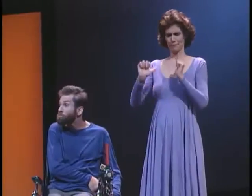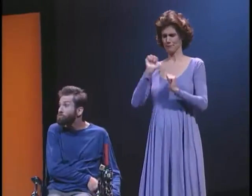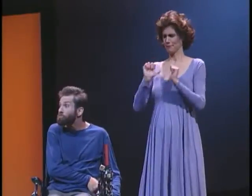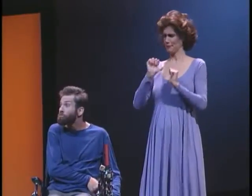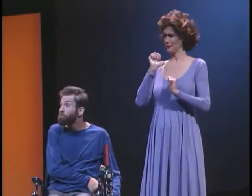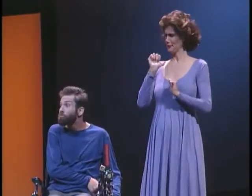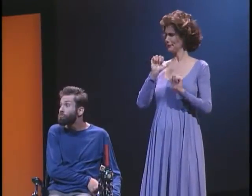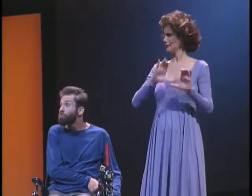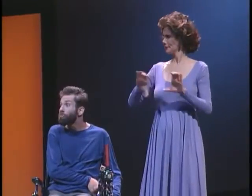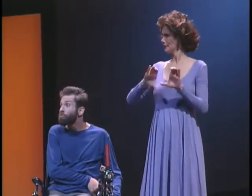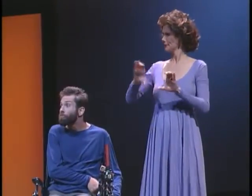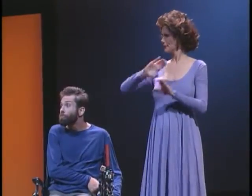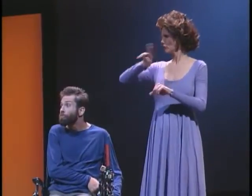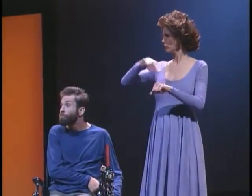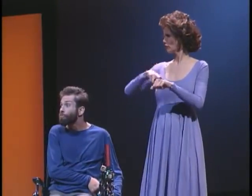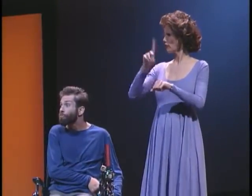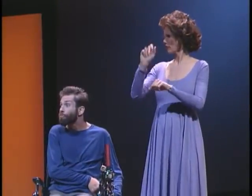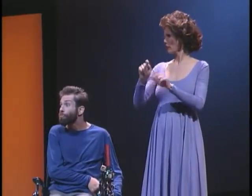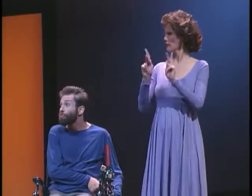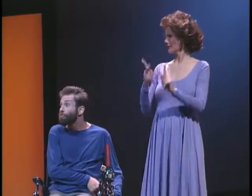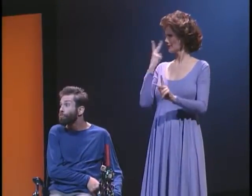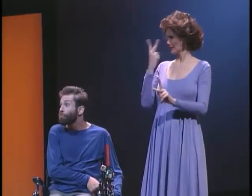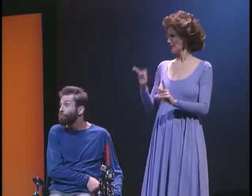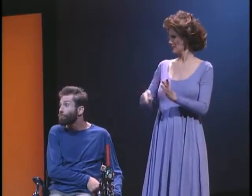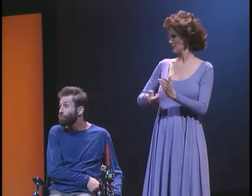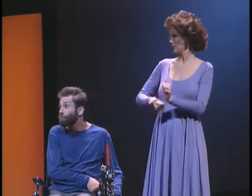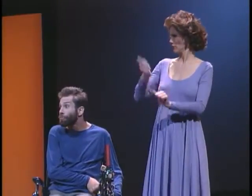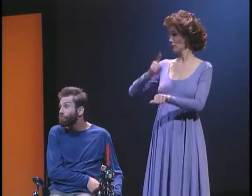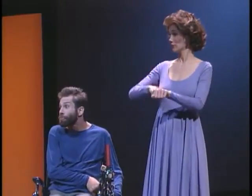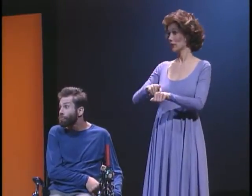like the ones I'm used to seeing I mean you dance in public you bring